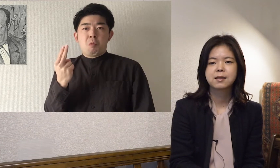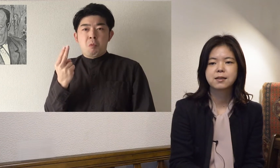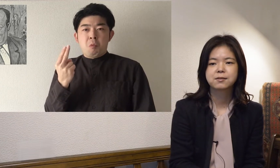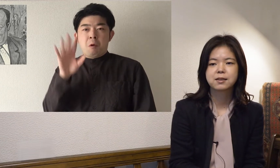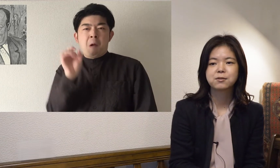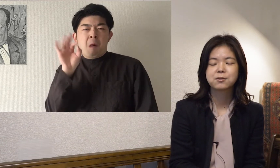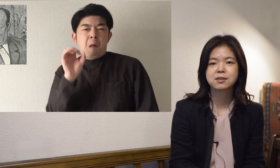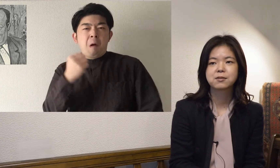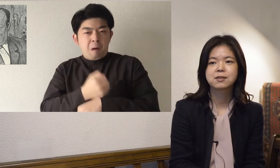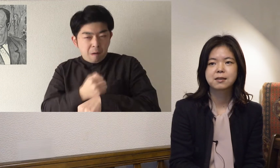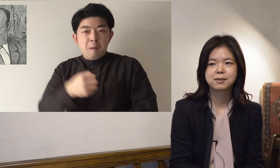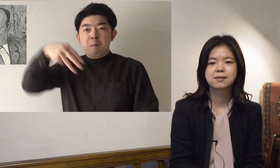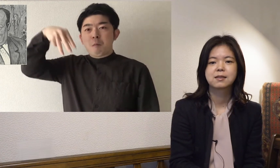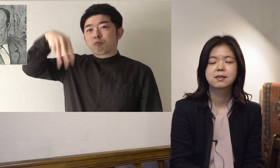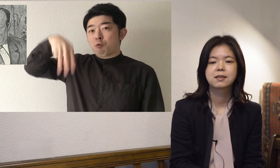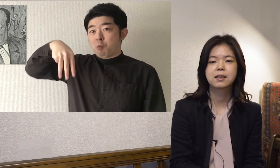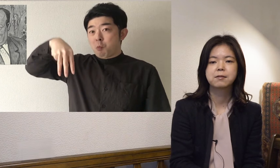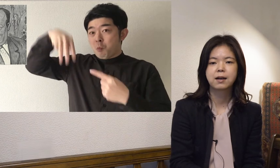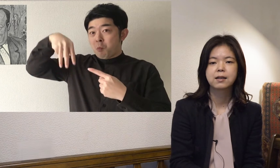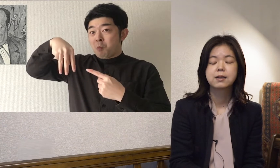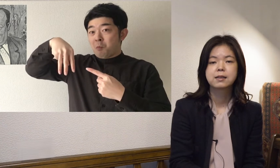We use his sign name like this.